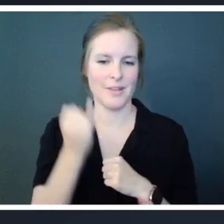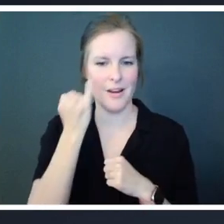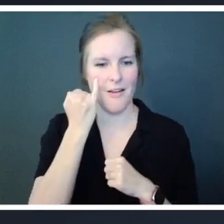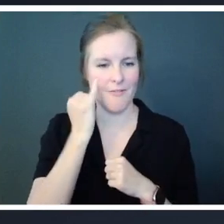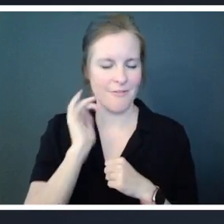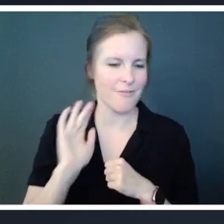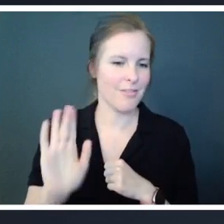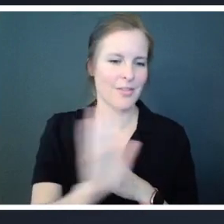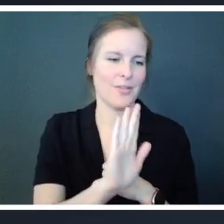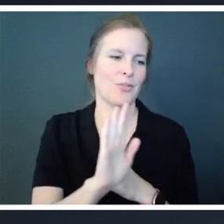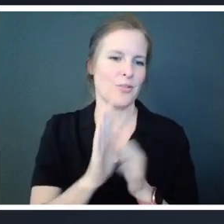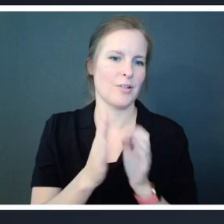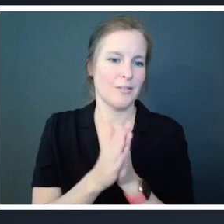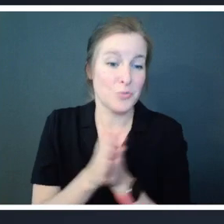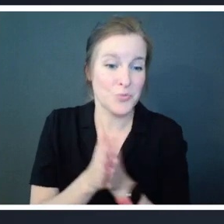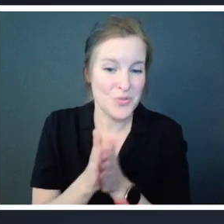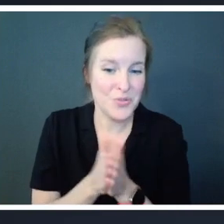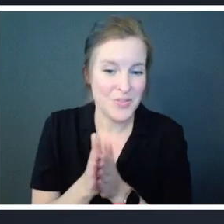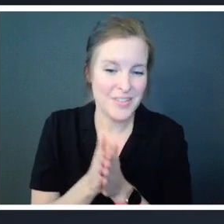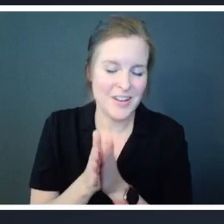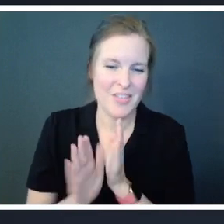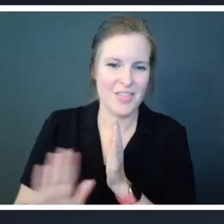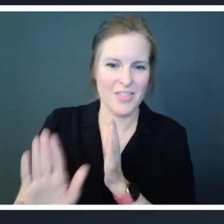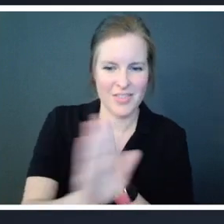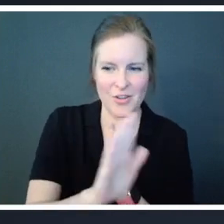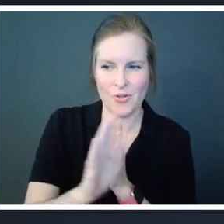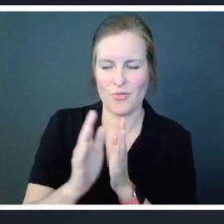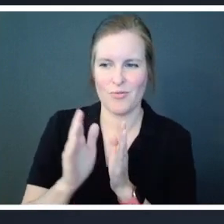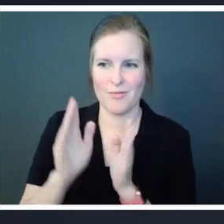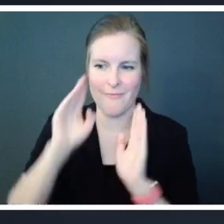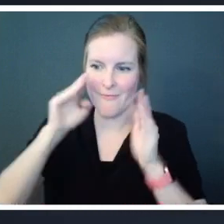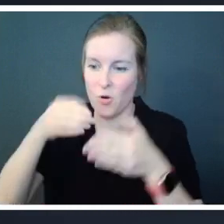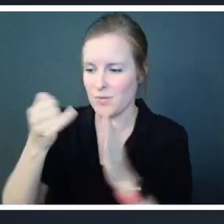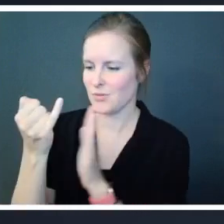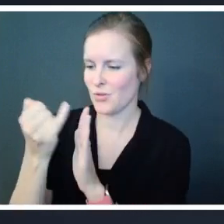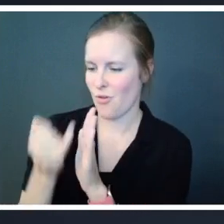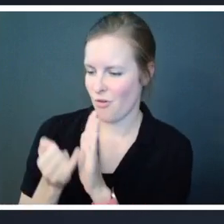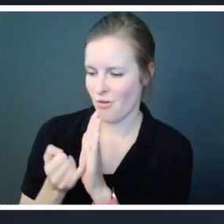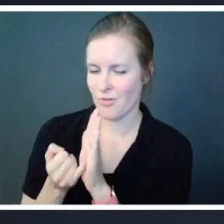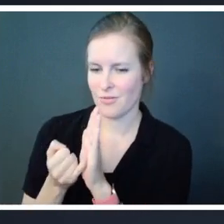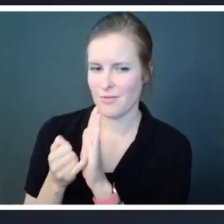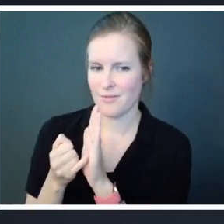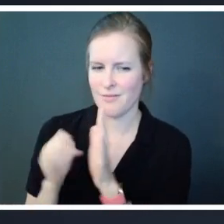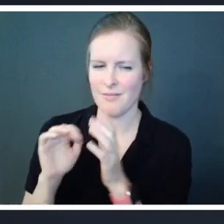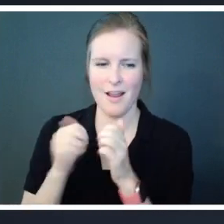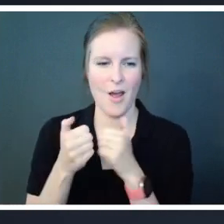to this is coming through a really art-focused lens. And how can they own that and be inspired